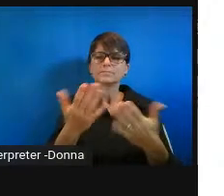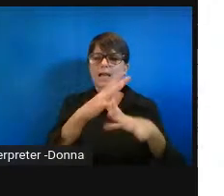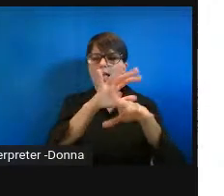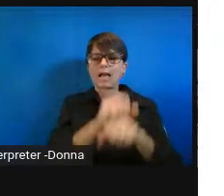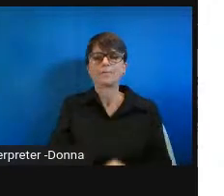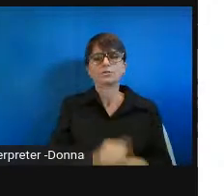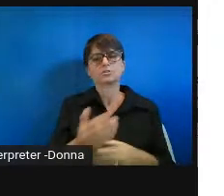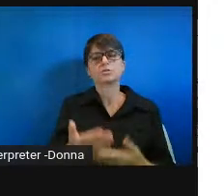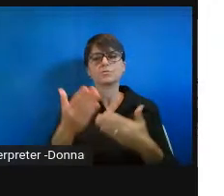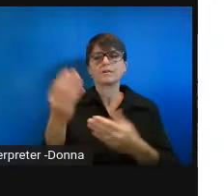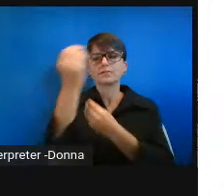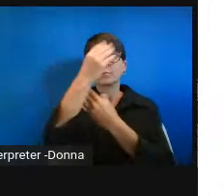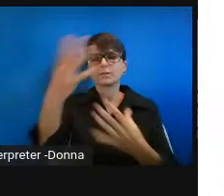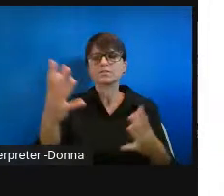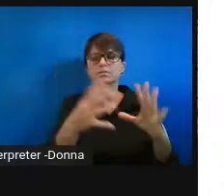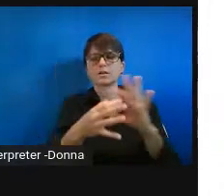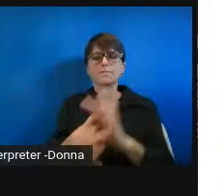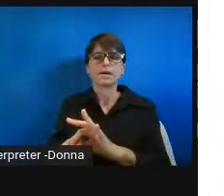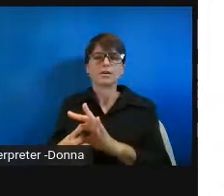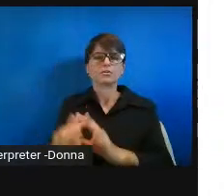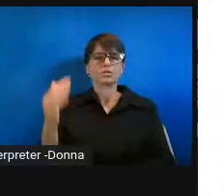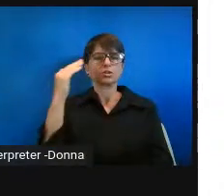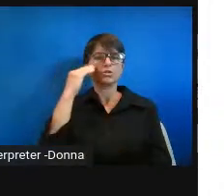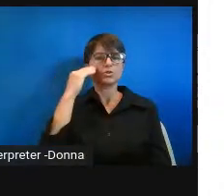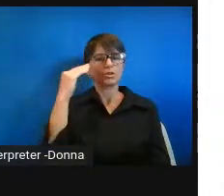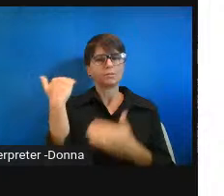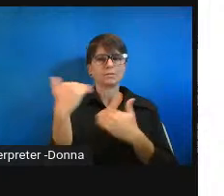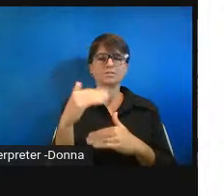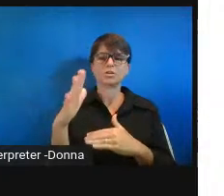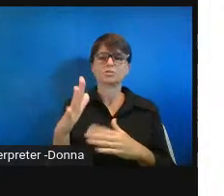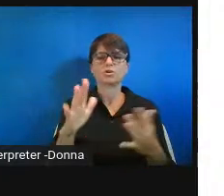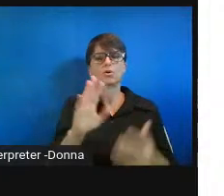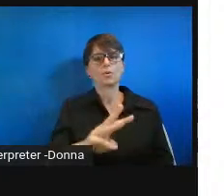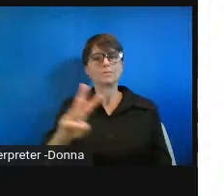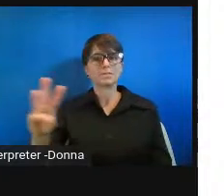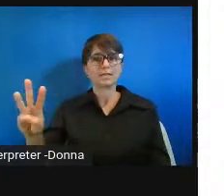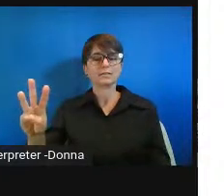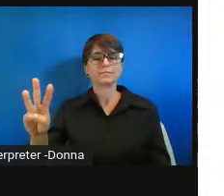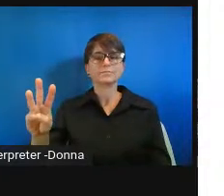your website to avoid frustration of your users such as old videos that do not have subtitles